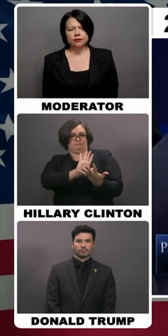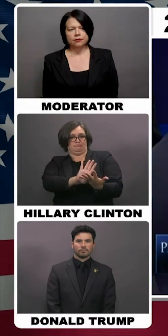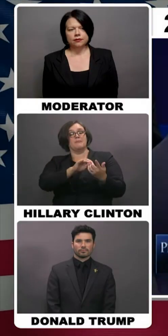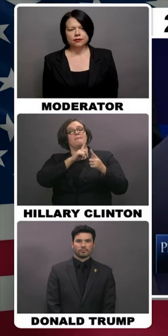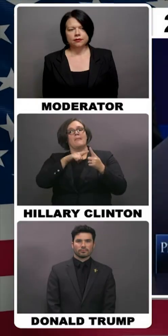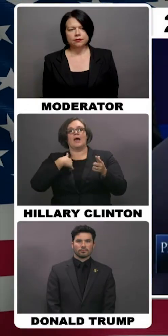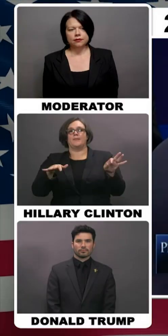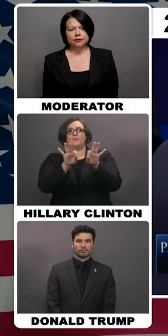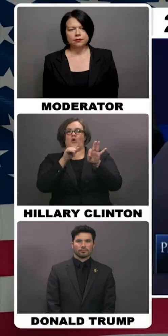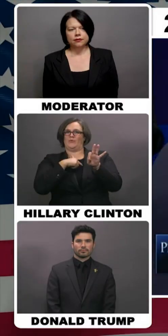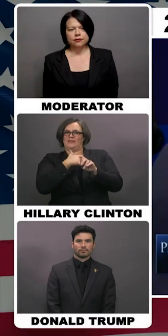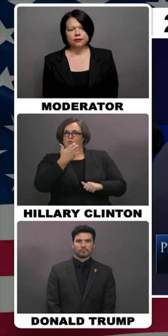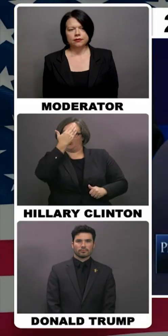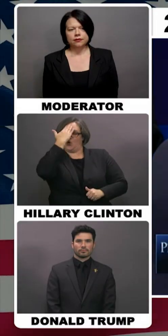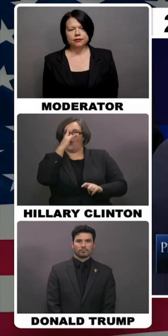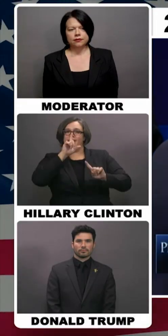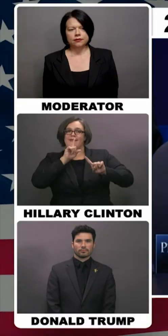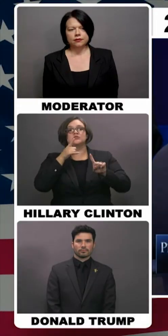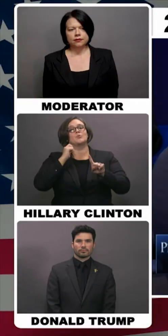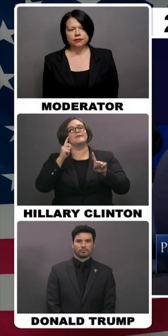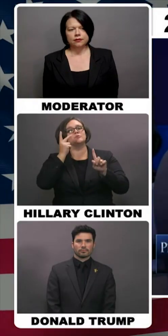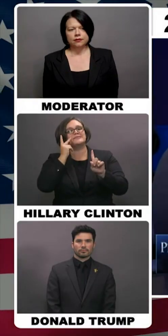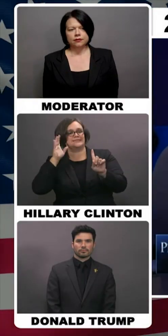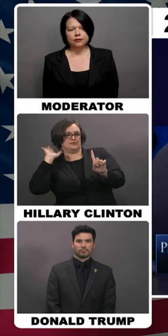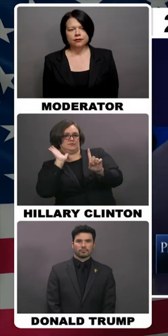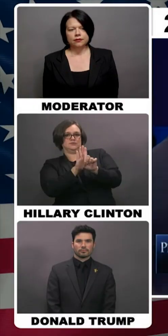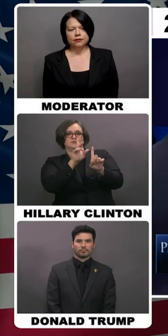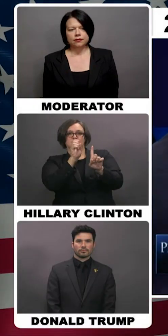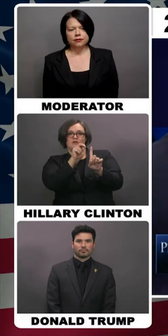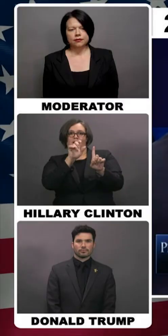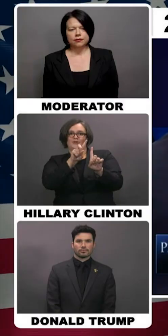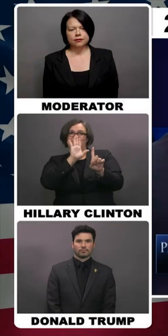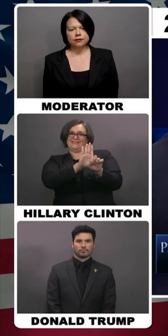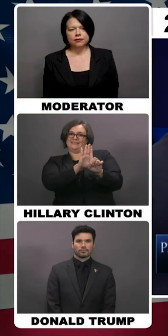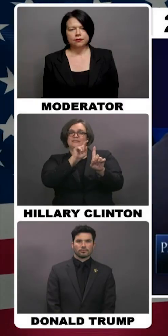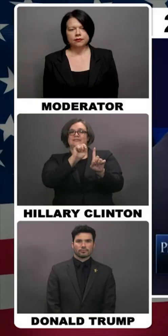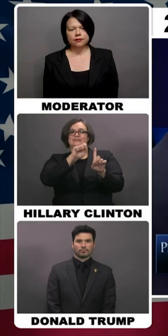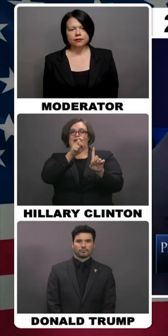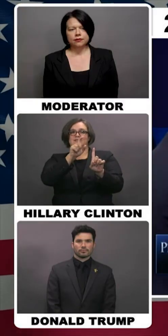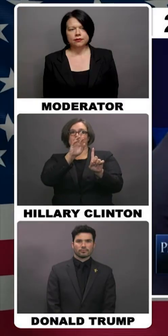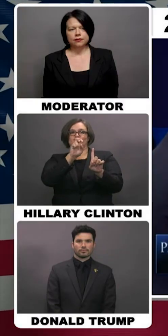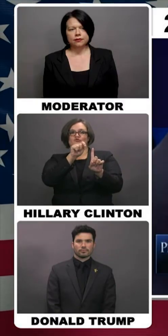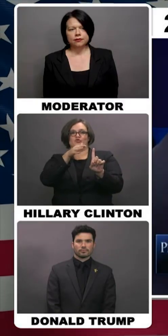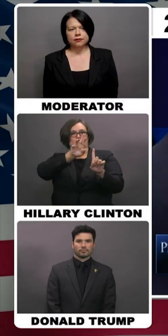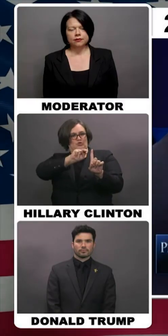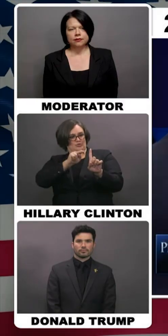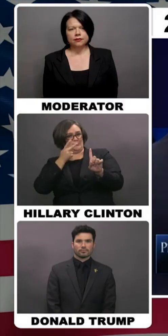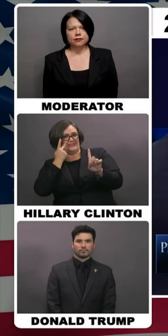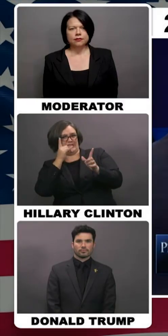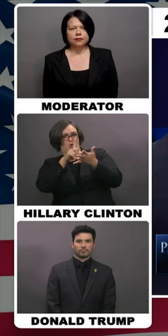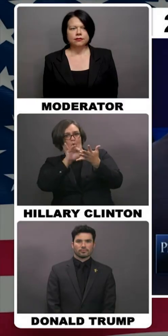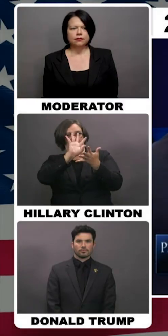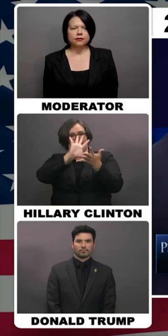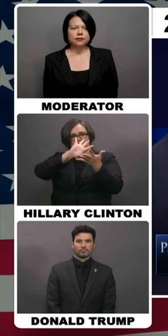of his tax returns so that people can see what are the entanglements and the financial relationships. And we're